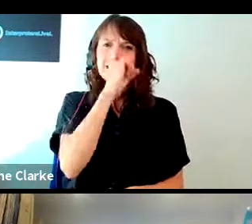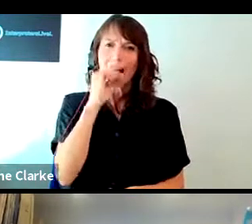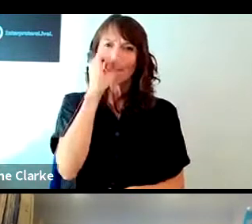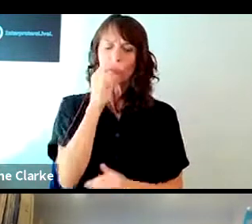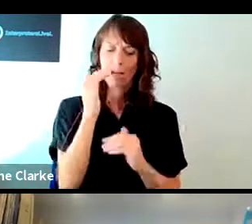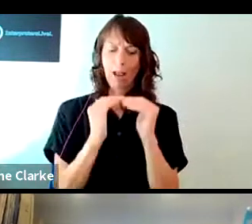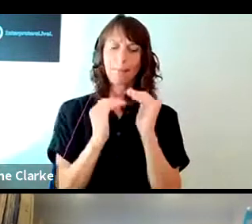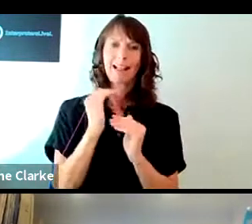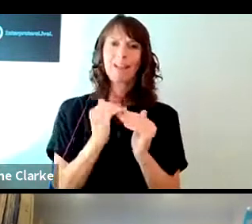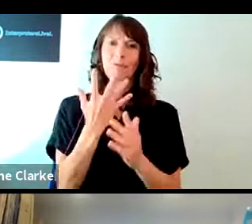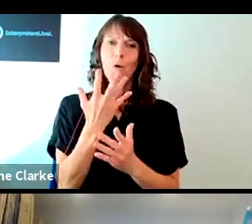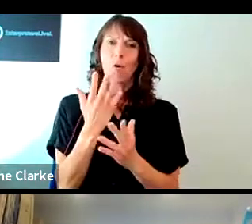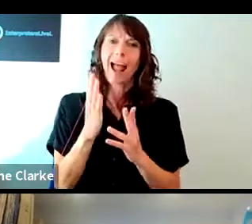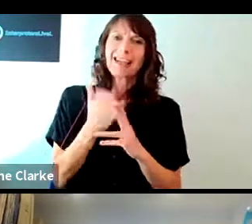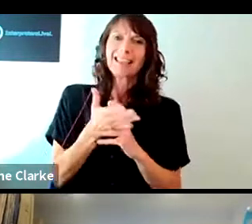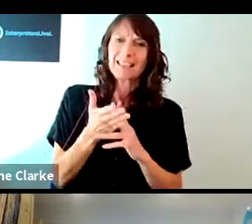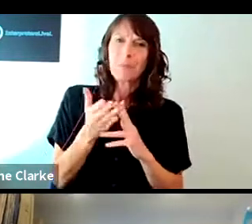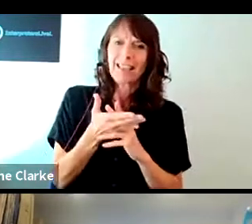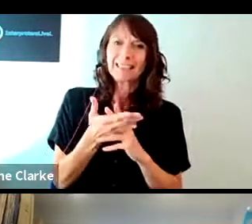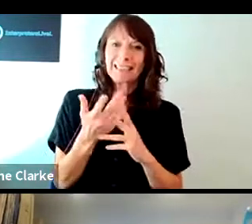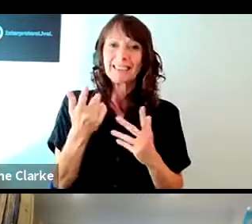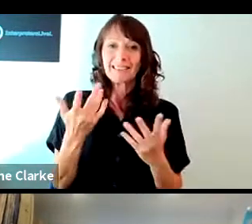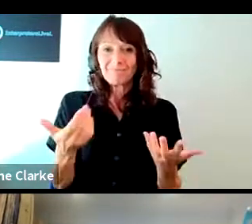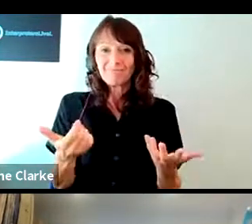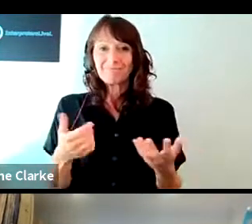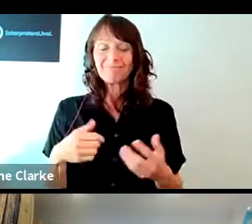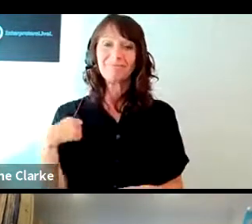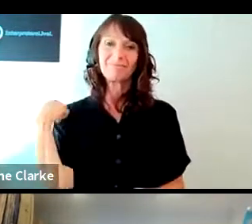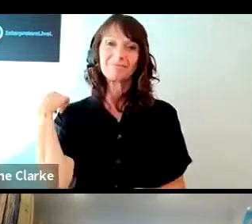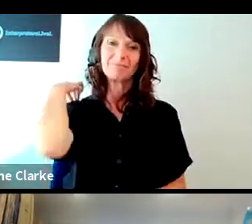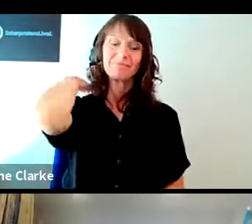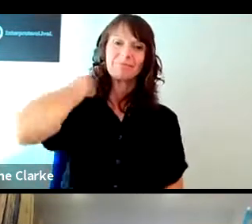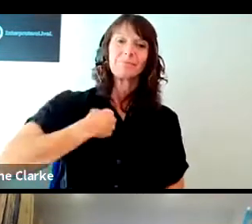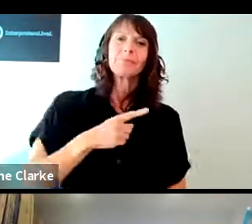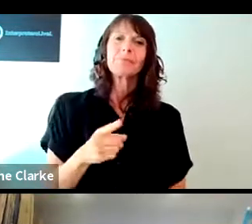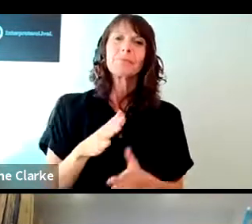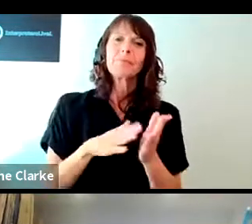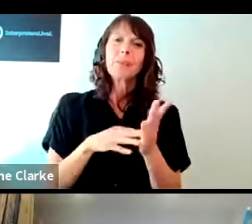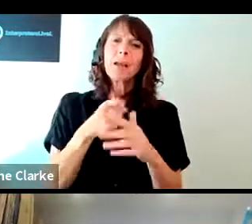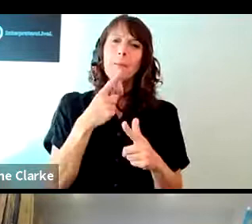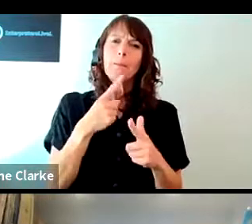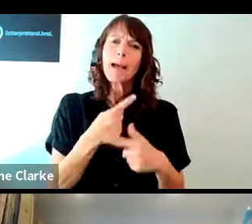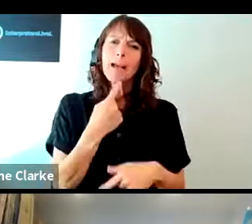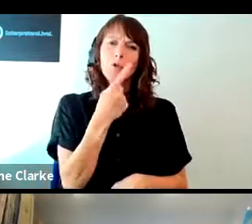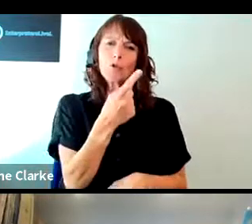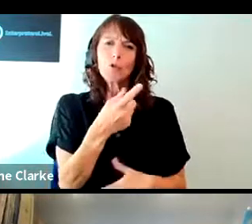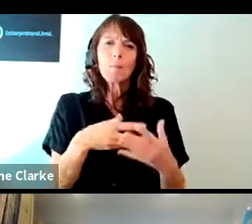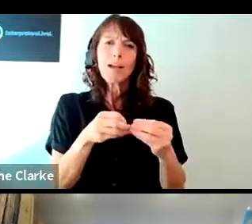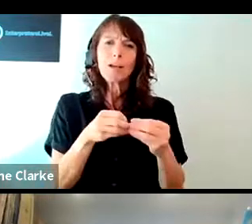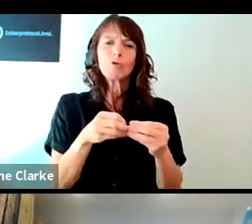be here for a long, at a good time. Mike, you mentioned temporary and situational impairments.